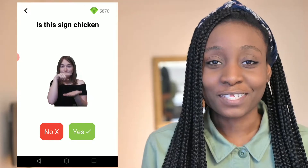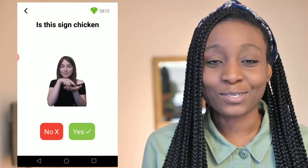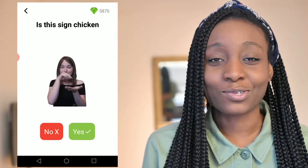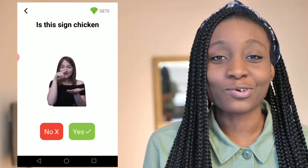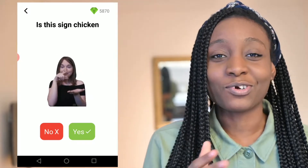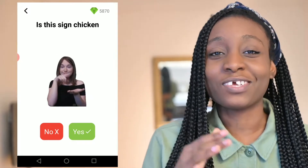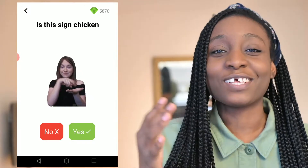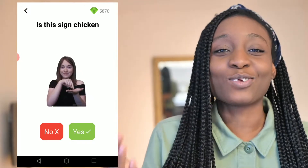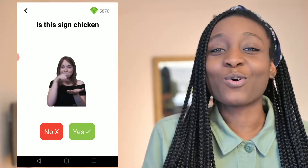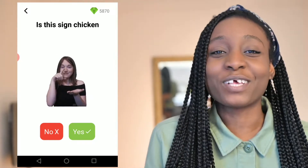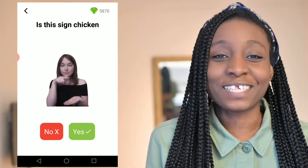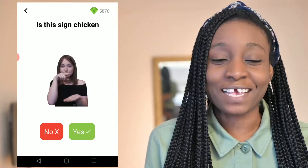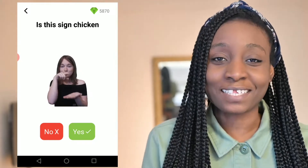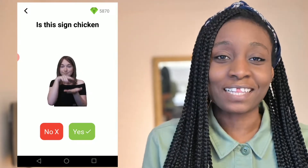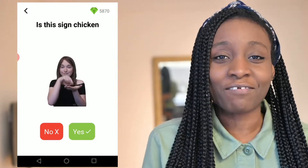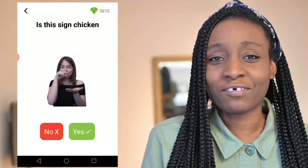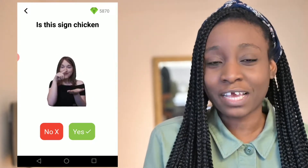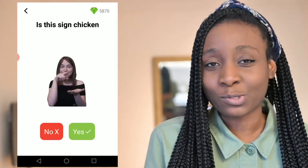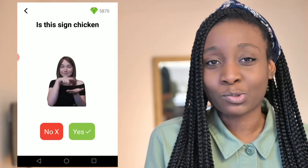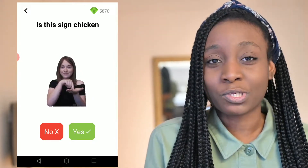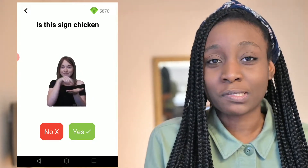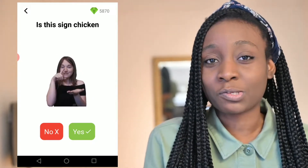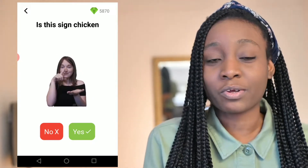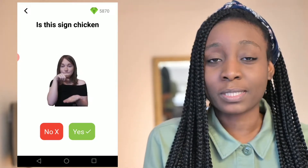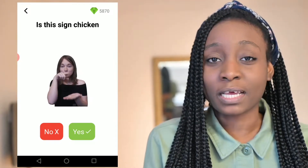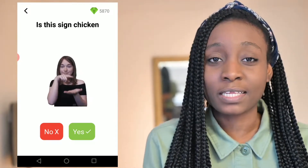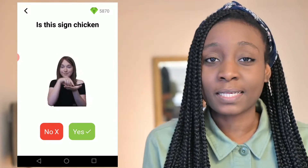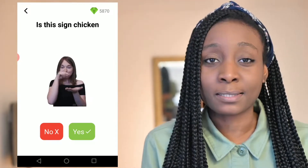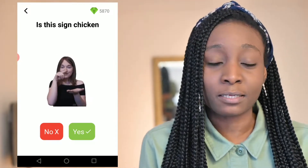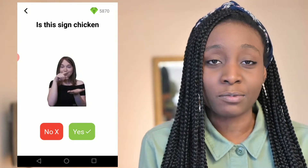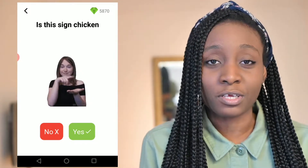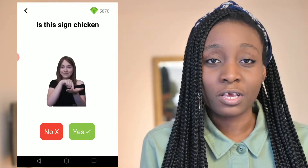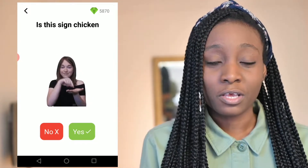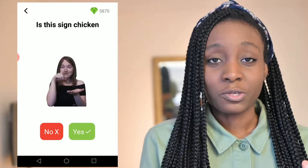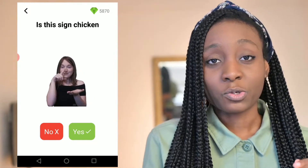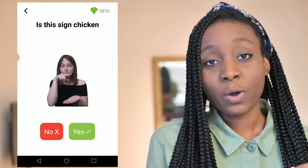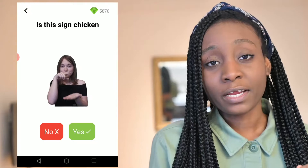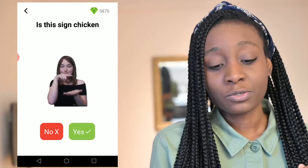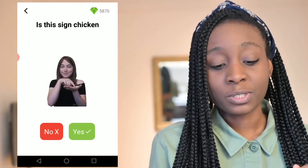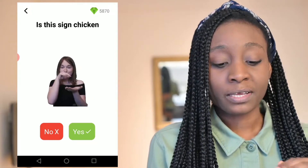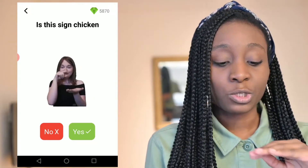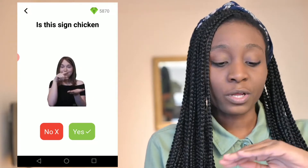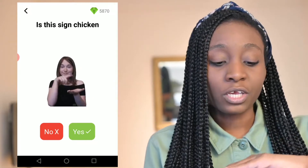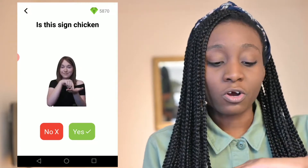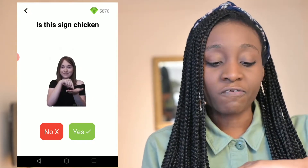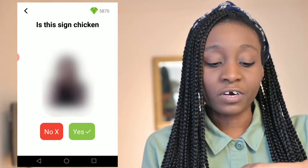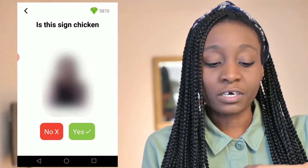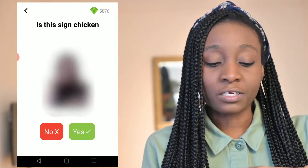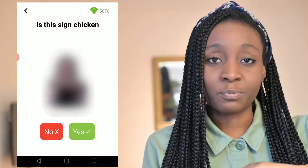it so it's always yes and I feel that is too easy, it's not exactly testing me so what I do is I usually cover the